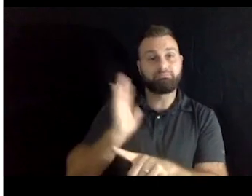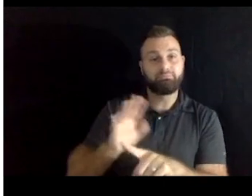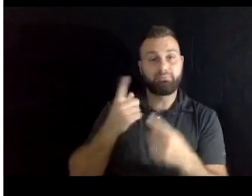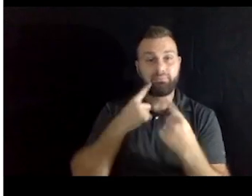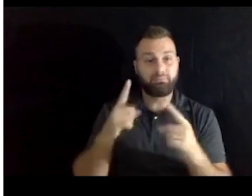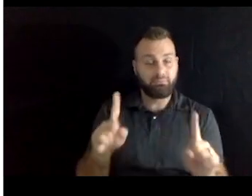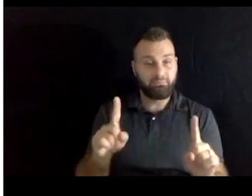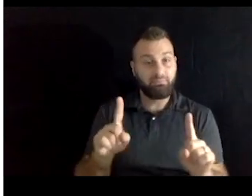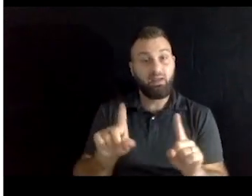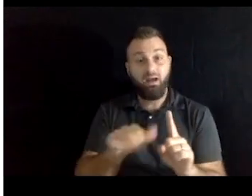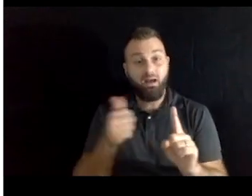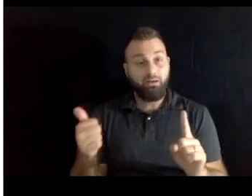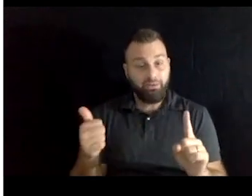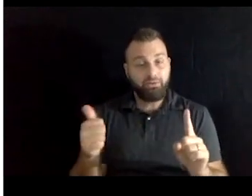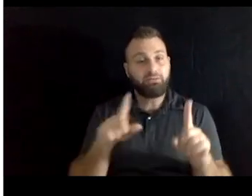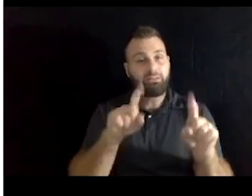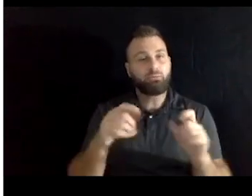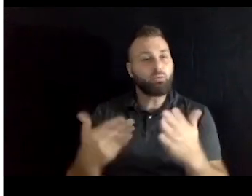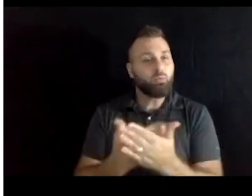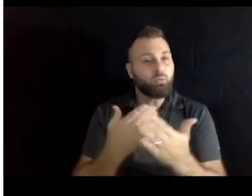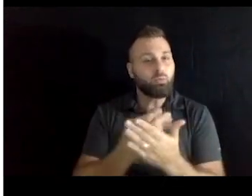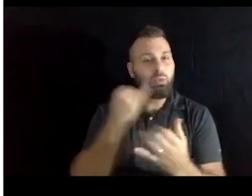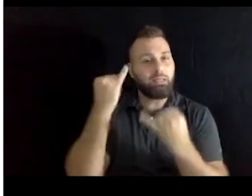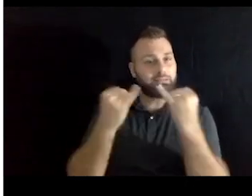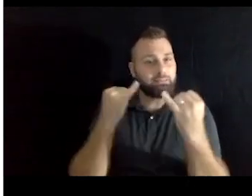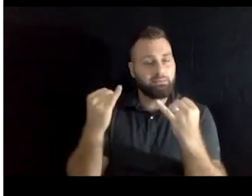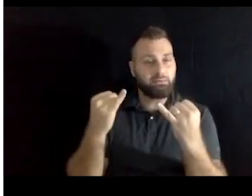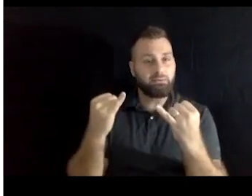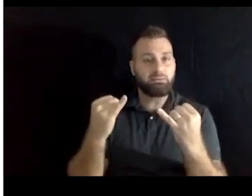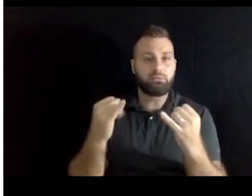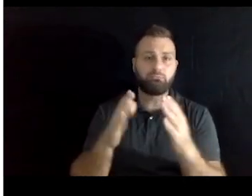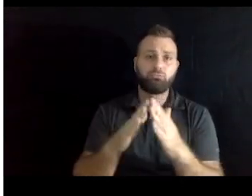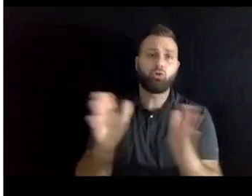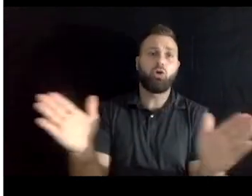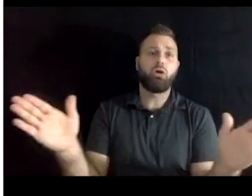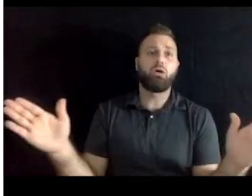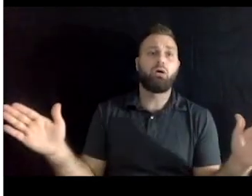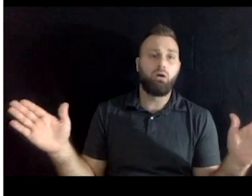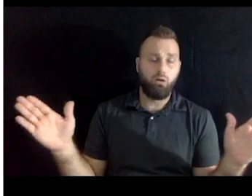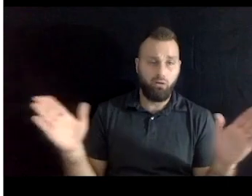others are testing. Some brand new ideas, and there's a broad range of interventions here.